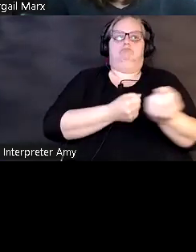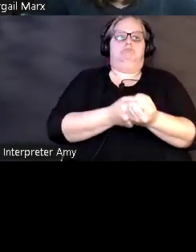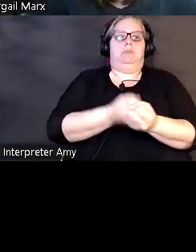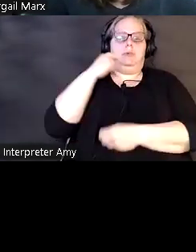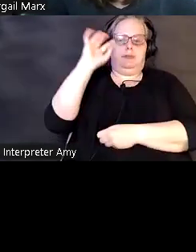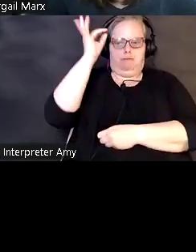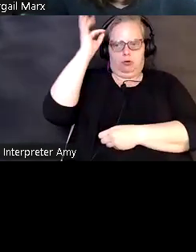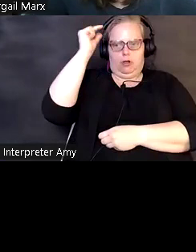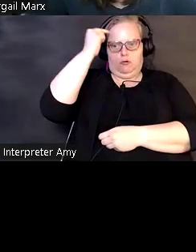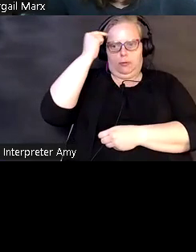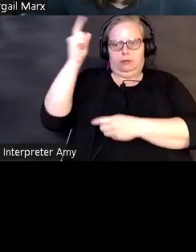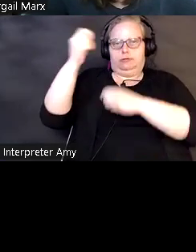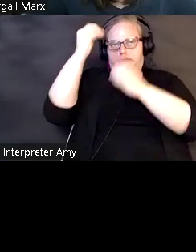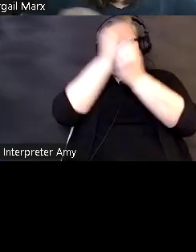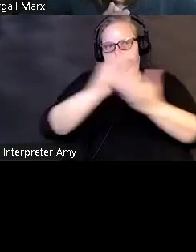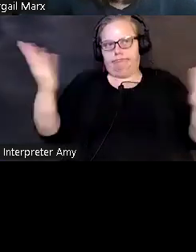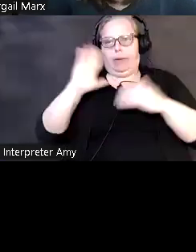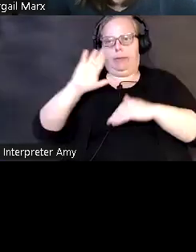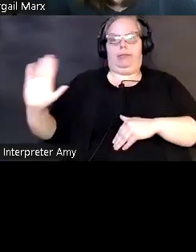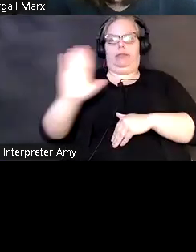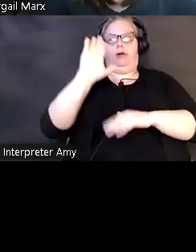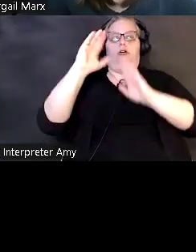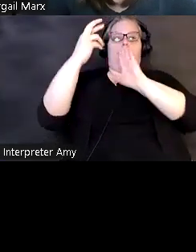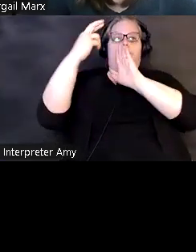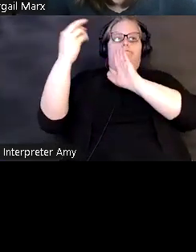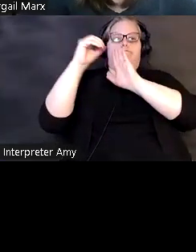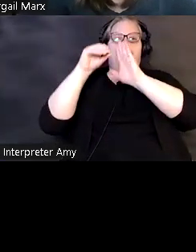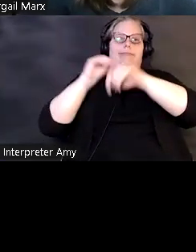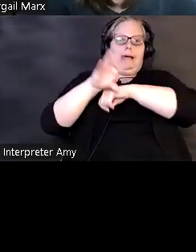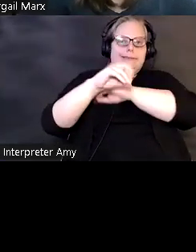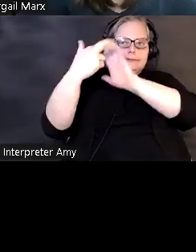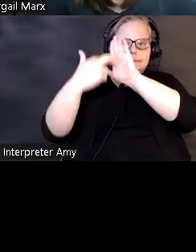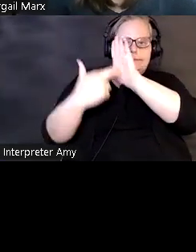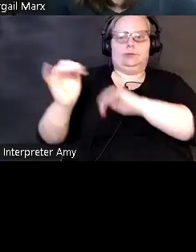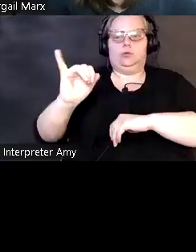with their guidance, because a lot of what we had put first in our statewide AT bulletin showed up